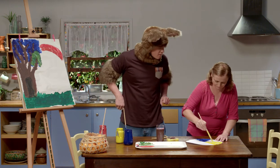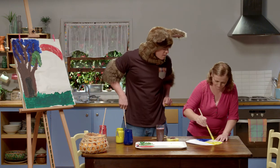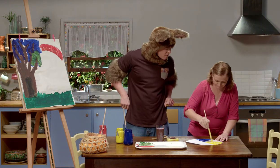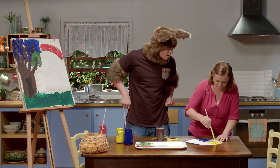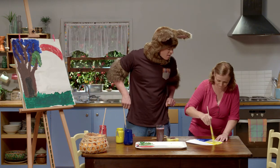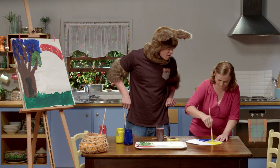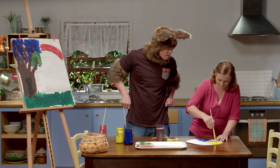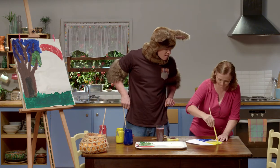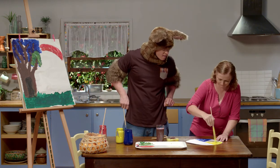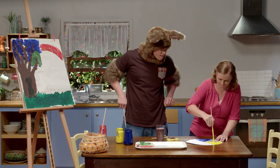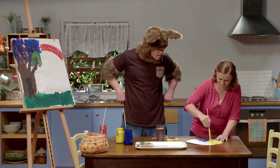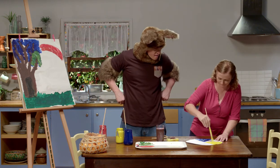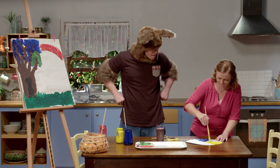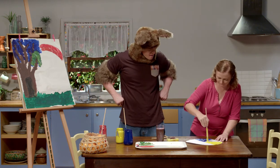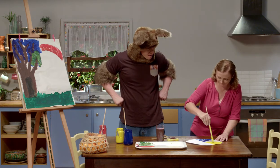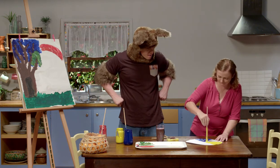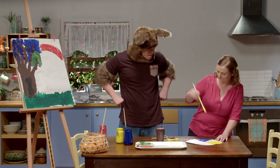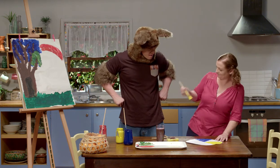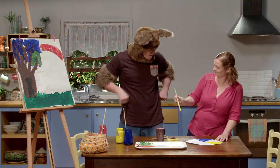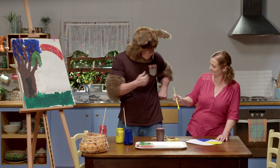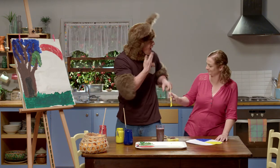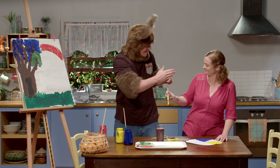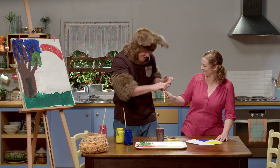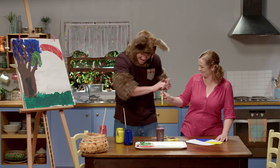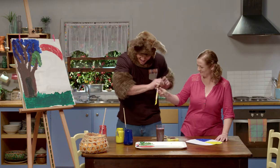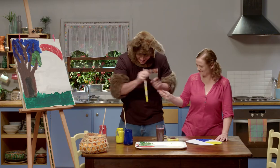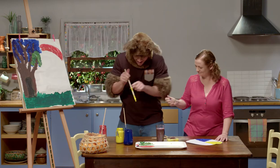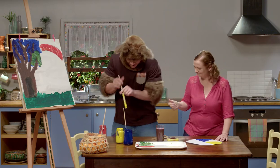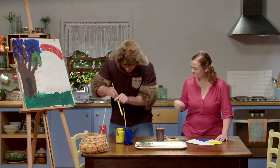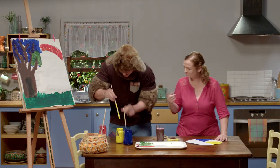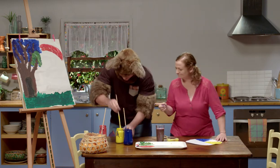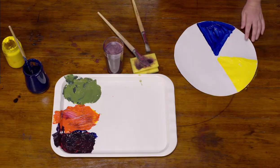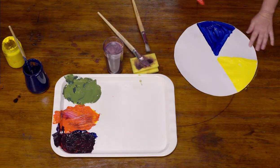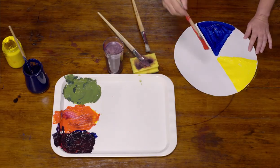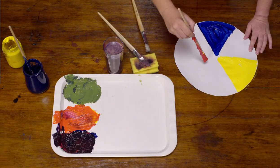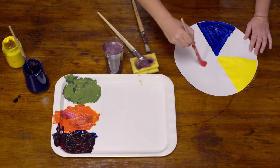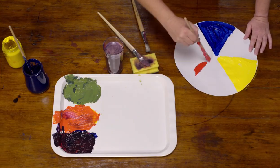Oh. Oh, thank you.